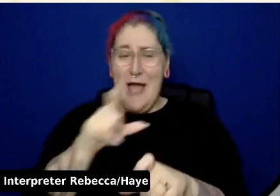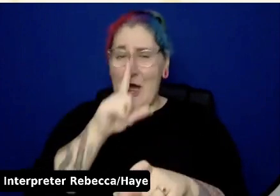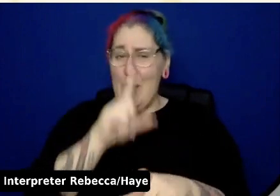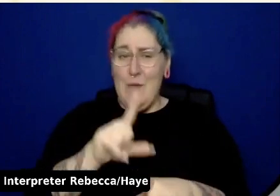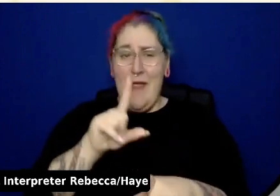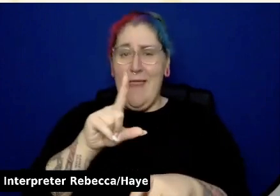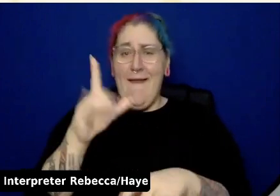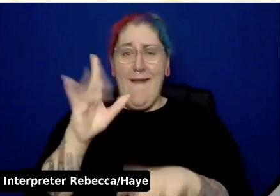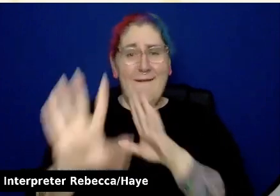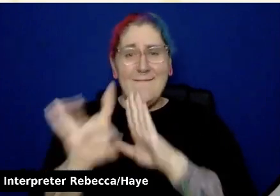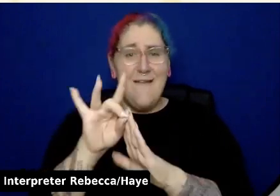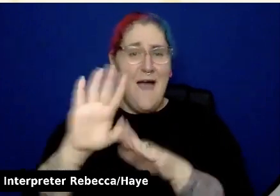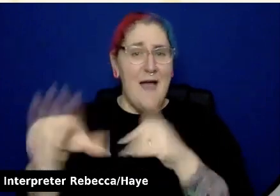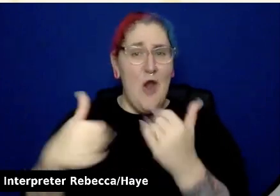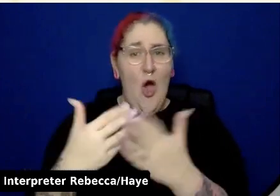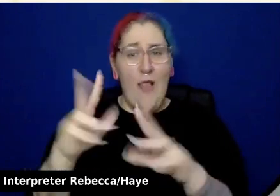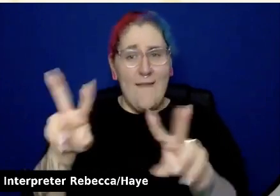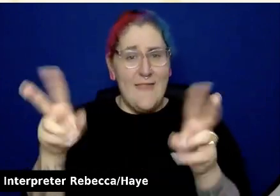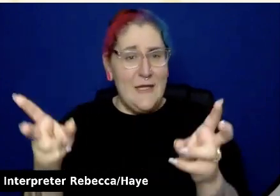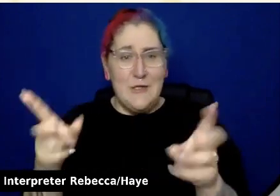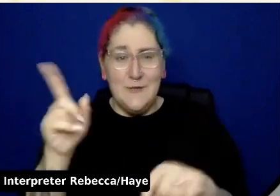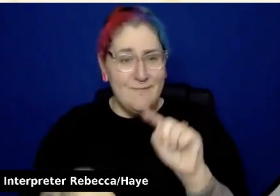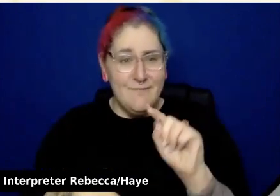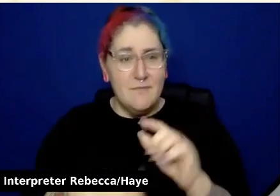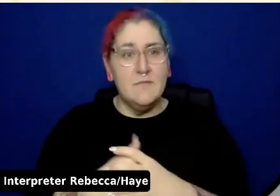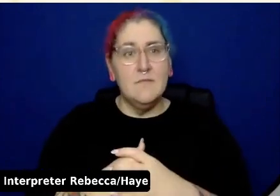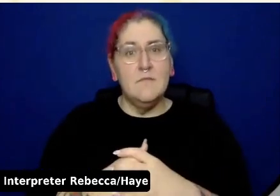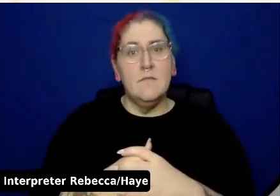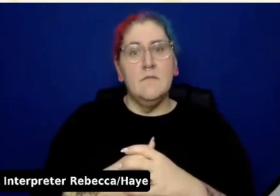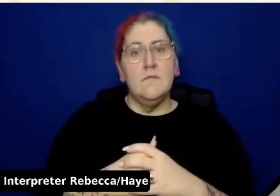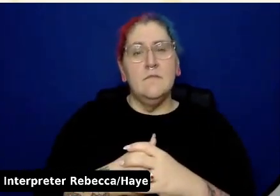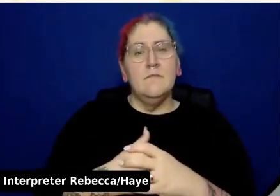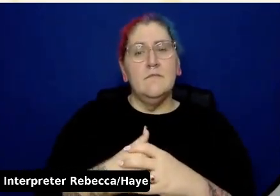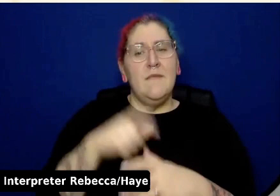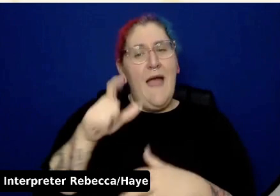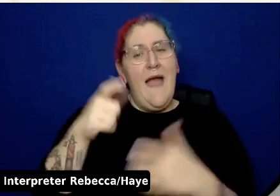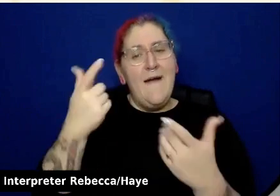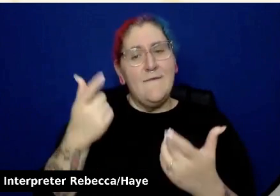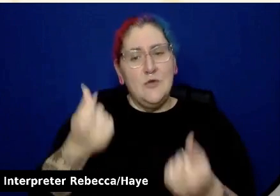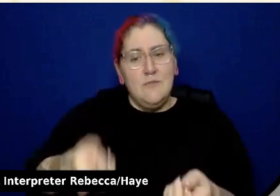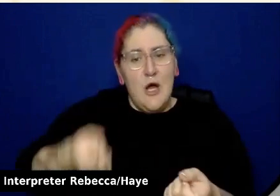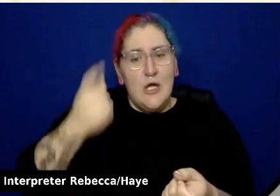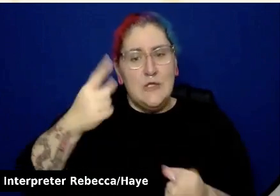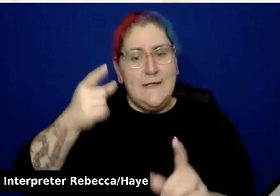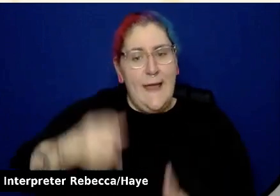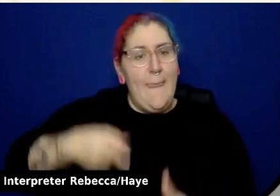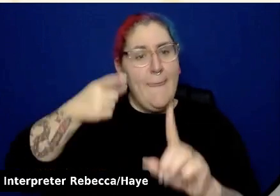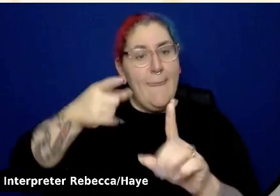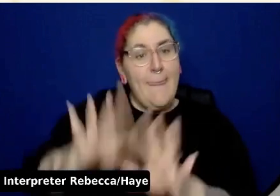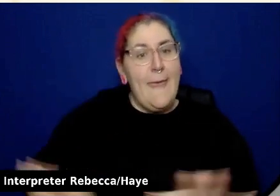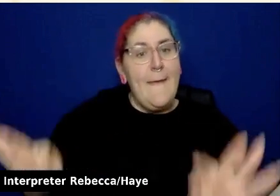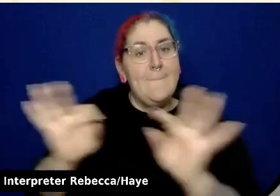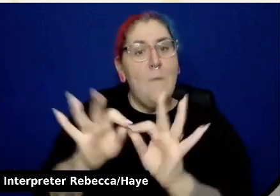Let's understand the importance of manual and screen reader testing with the help of one example from a personal experience.